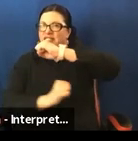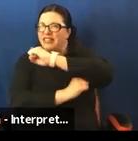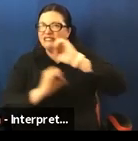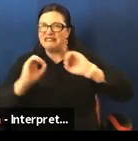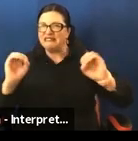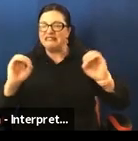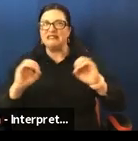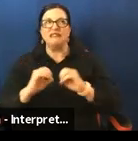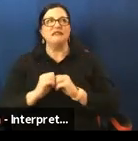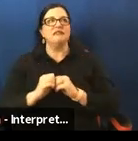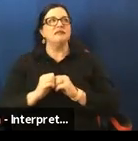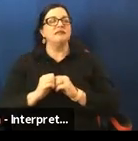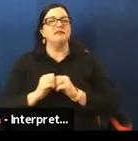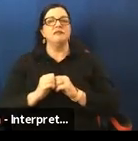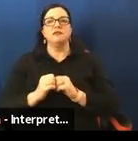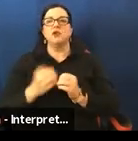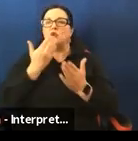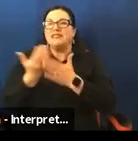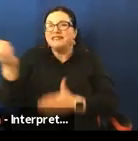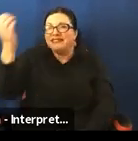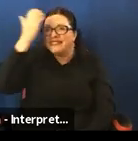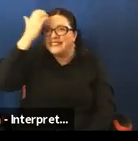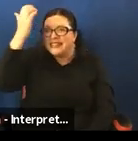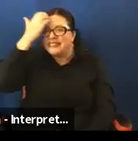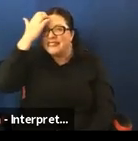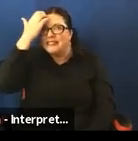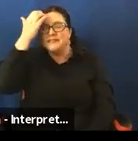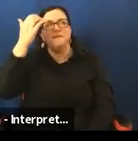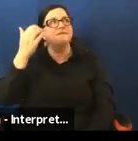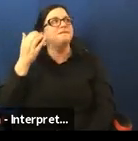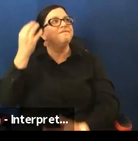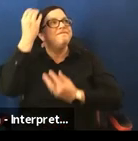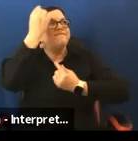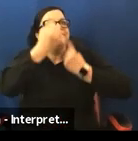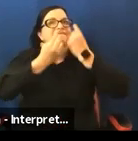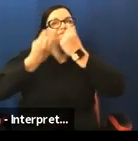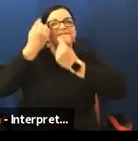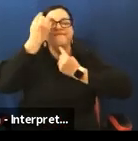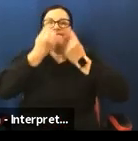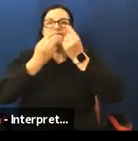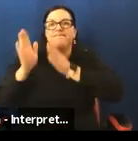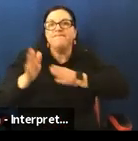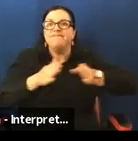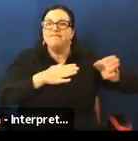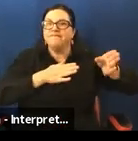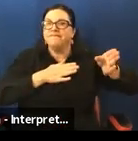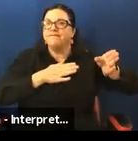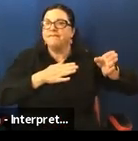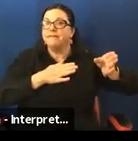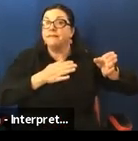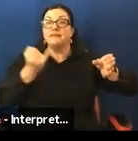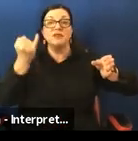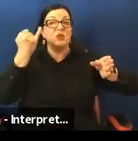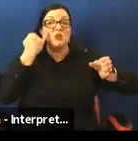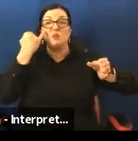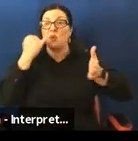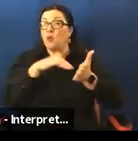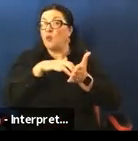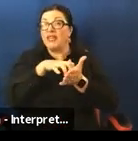Jason Williams: And so if we have poor development in the very early ages of our life and we experienced a lot of neglect in our foundation is going to be really, really shaky.